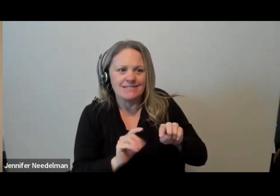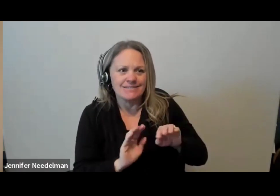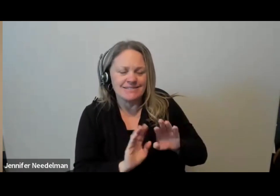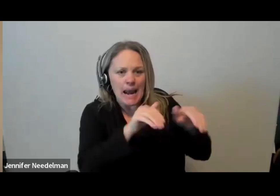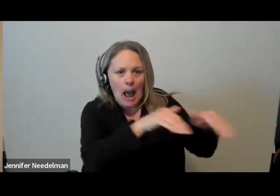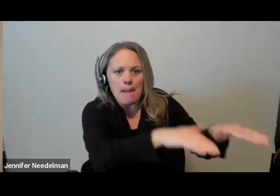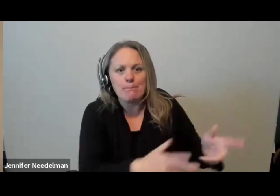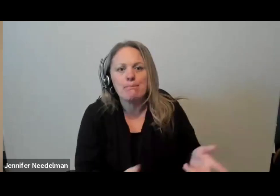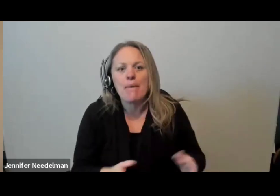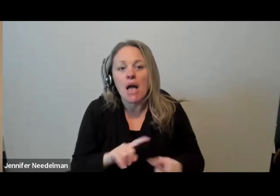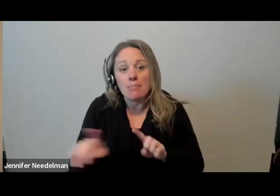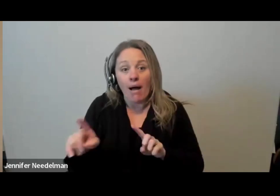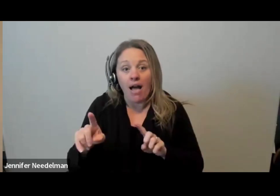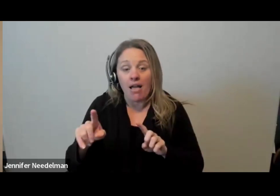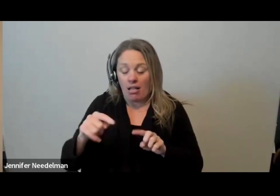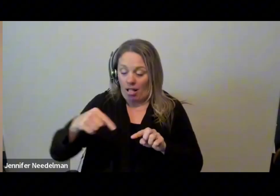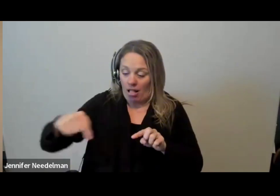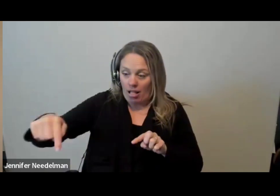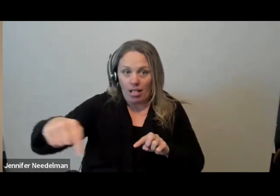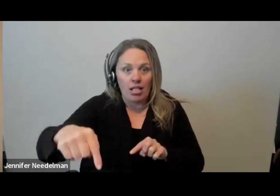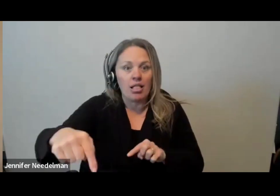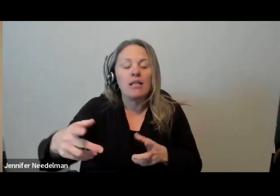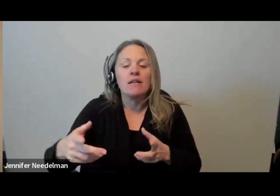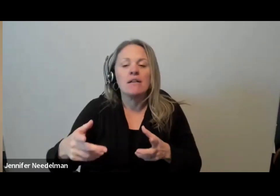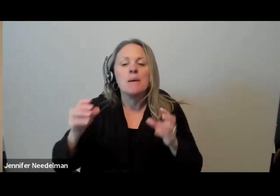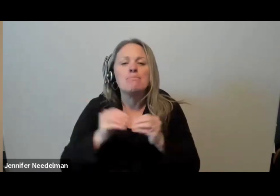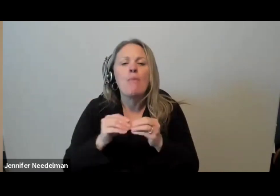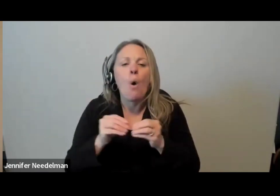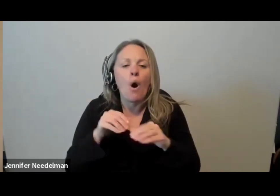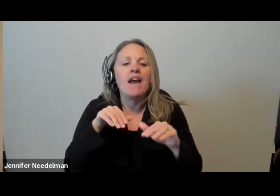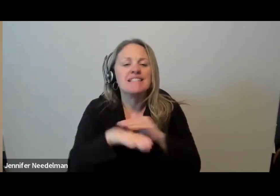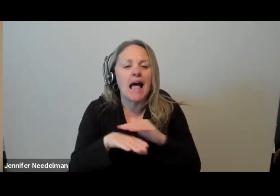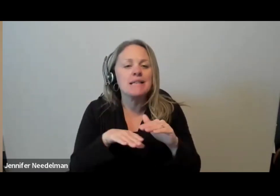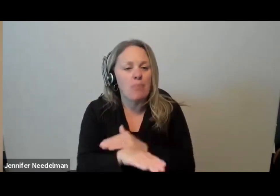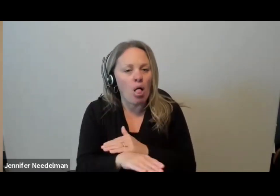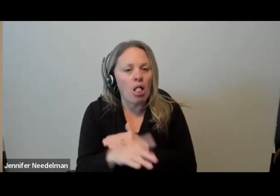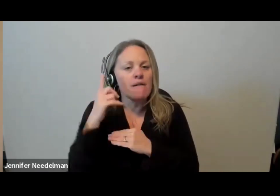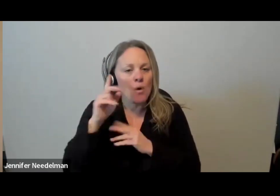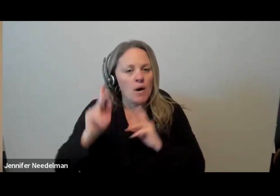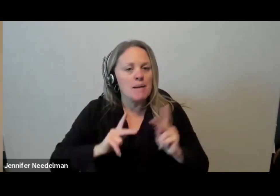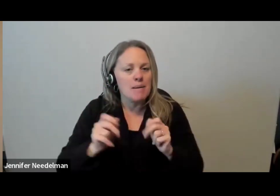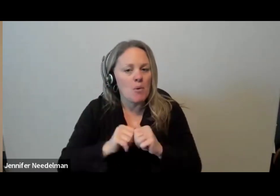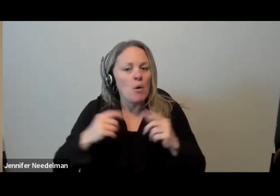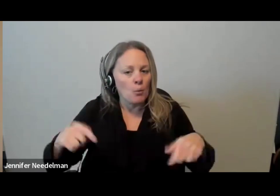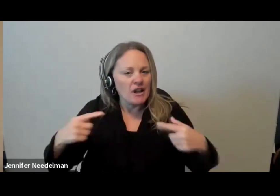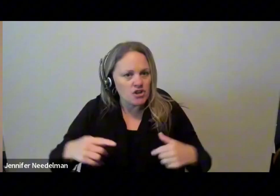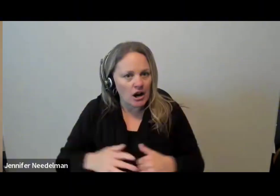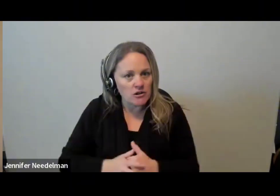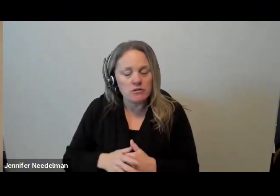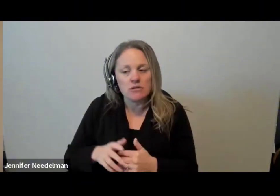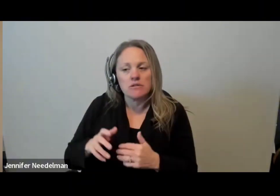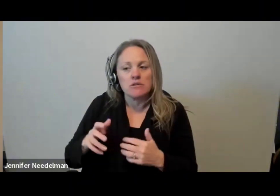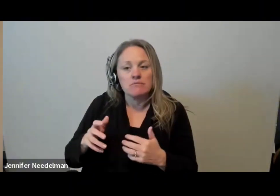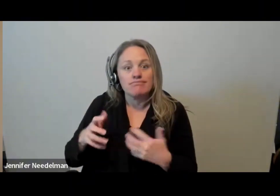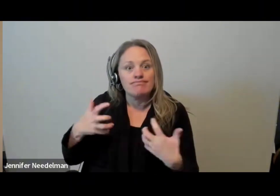by making something dramatically more accessible and bridging a gap of access for one group of needs, you actually help everybody.